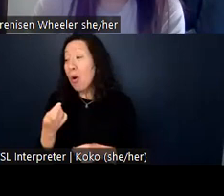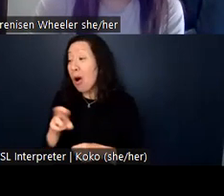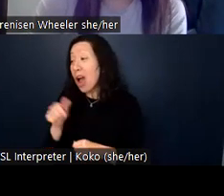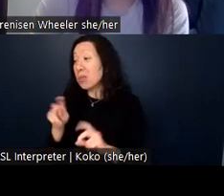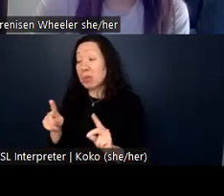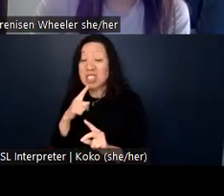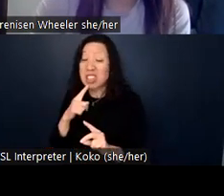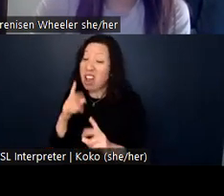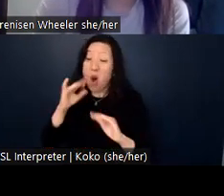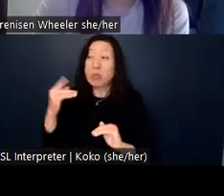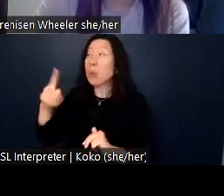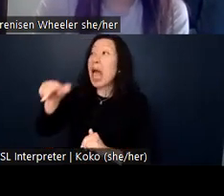would do something. 13:15:53 Where would observe it so that's